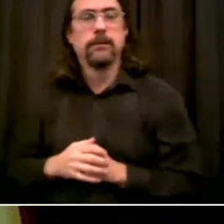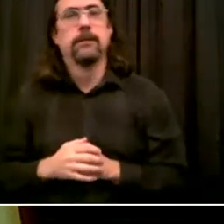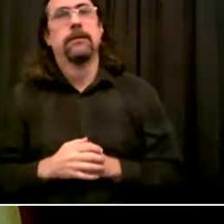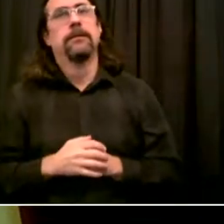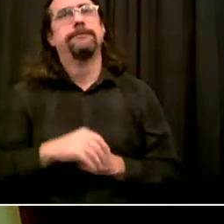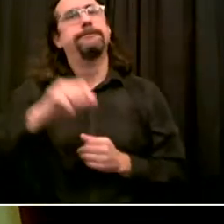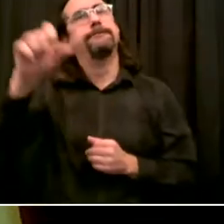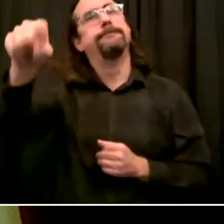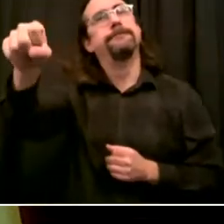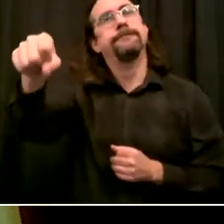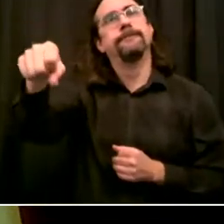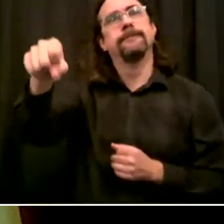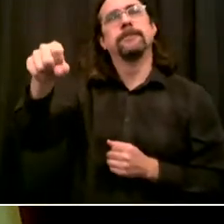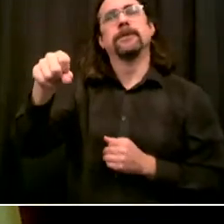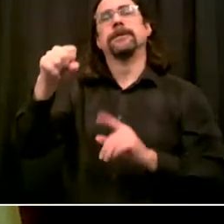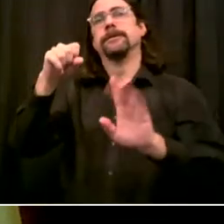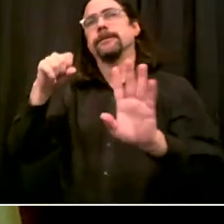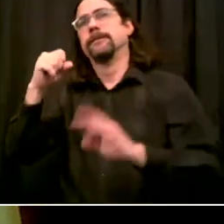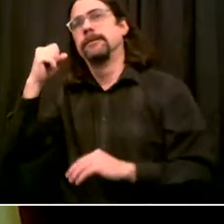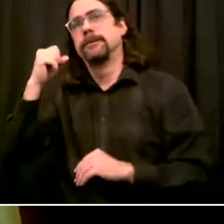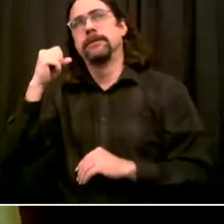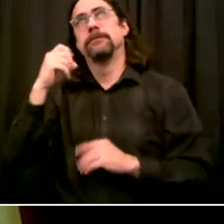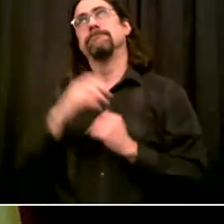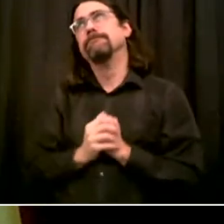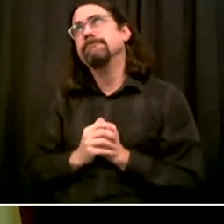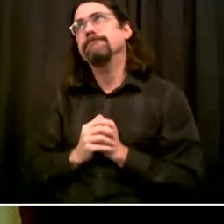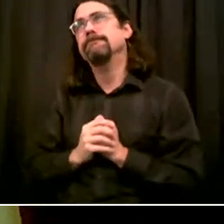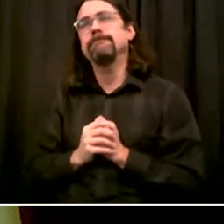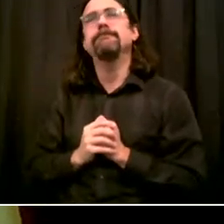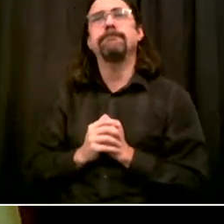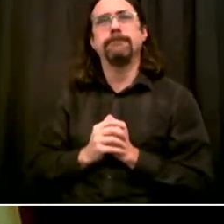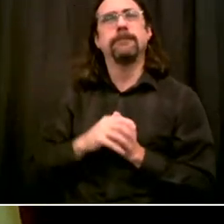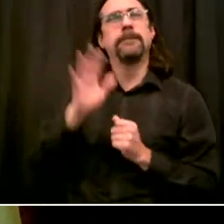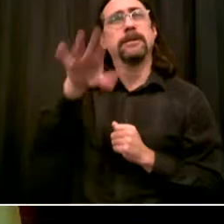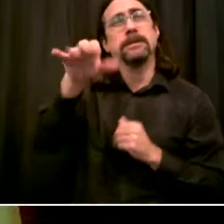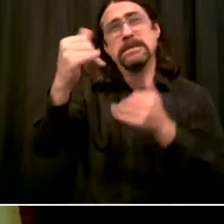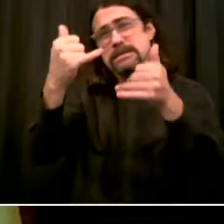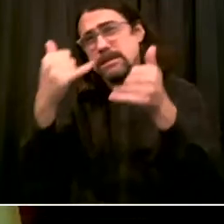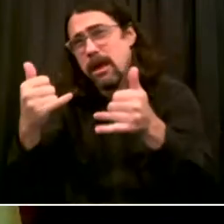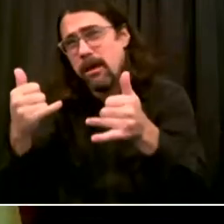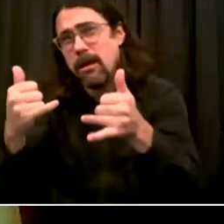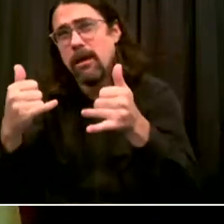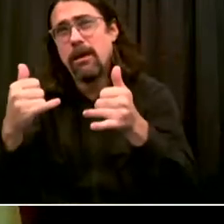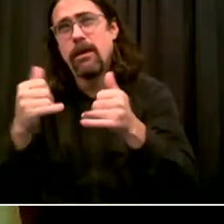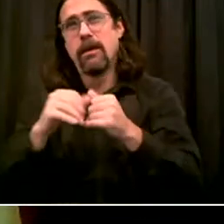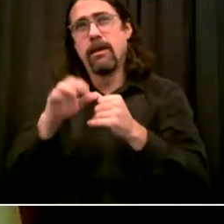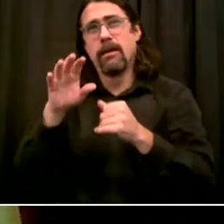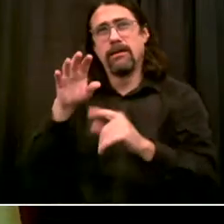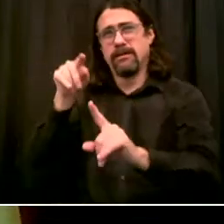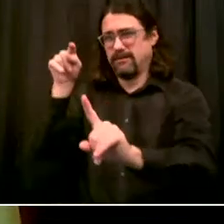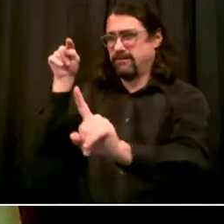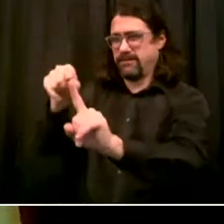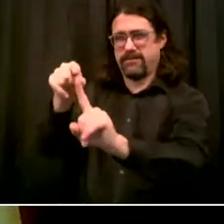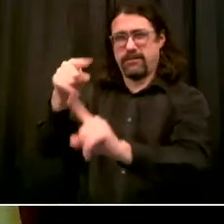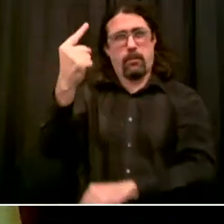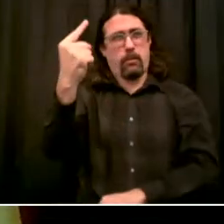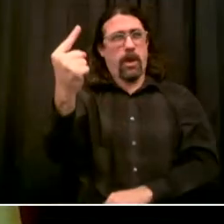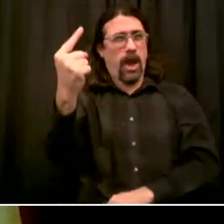DISCUSSED IN THE INCREASES THAT WE HAVE E BEEN TRACKING IN OTHE PARTS OF THE CITY THAT WE,